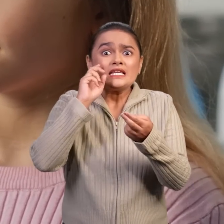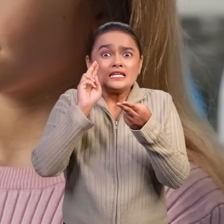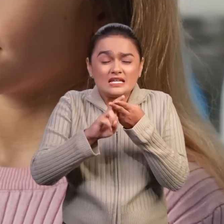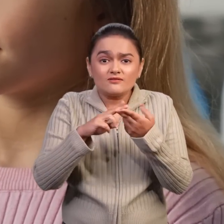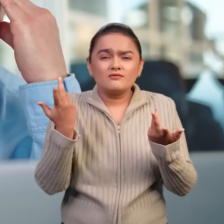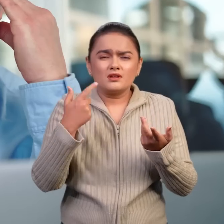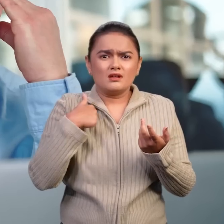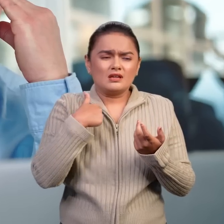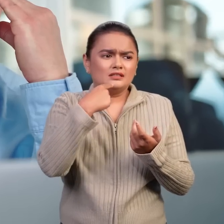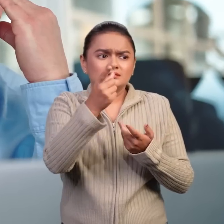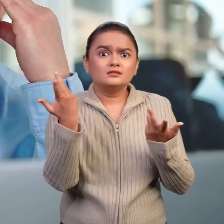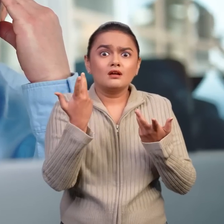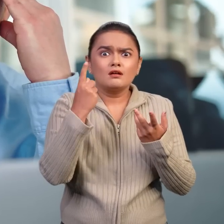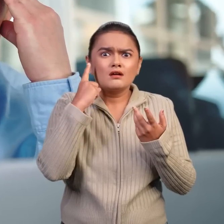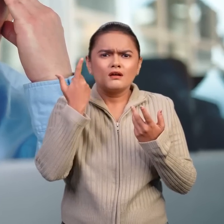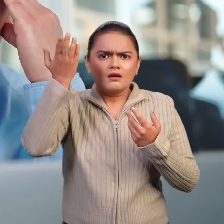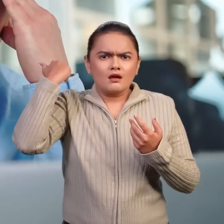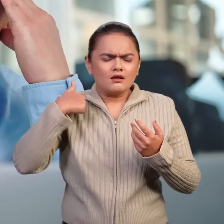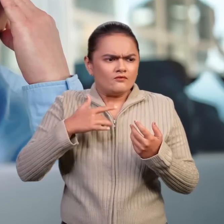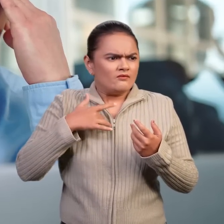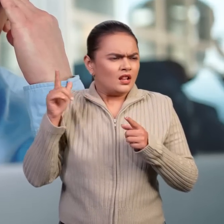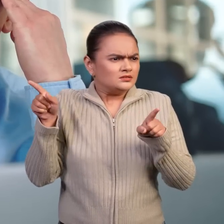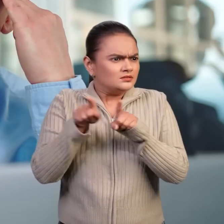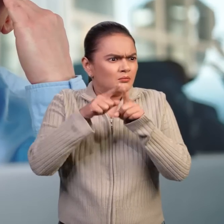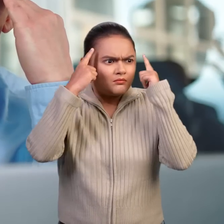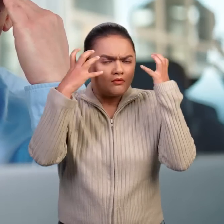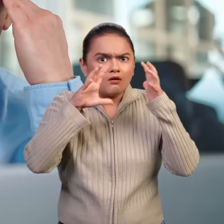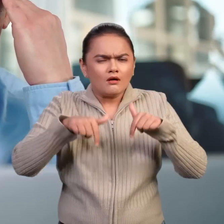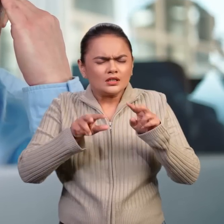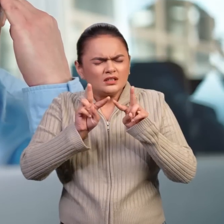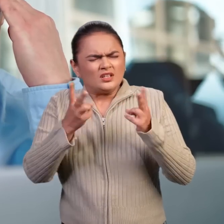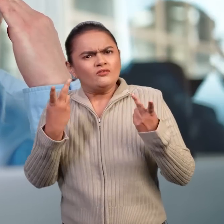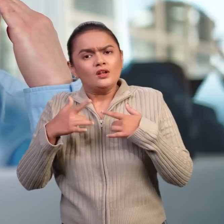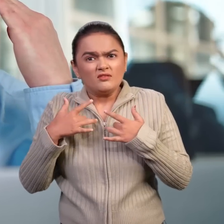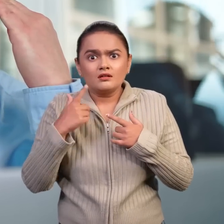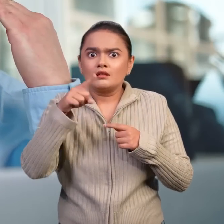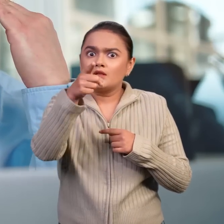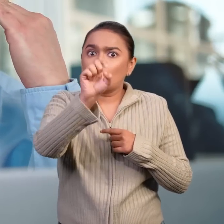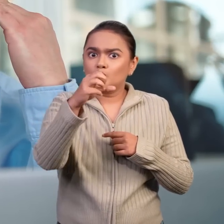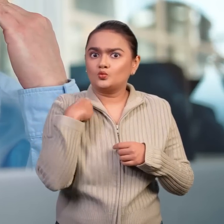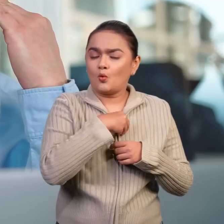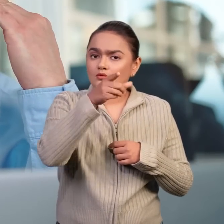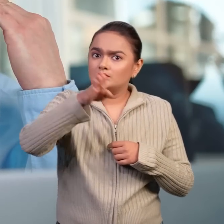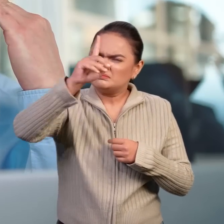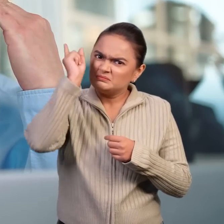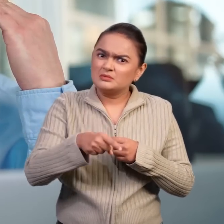If, however, you have what I would call a never felt before kind of headache, then please meet a physician.